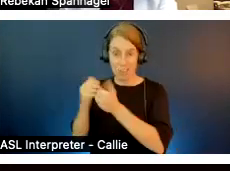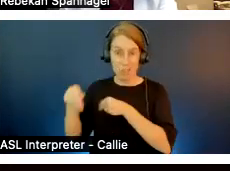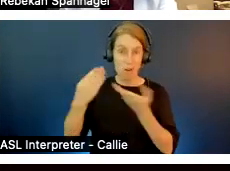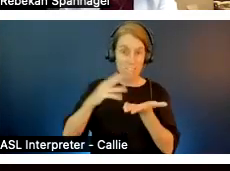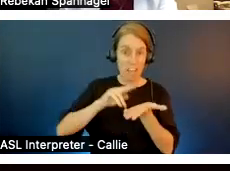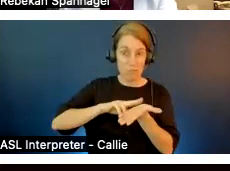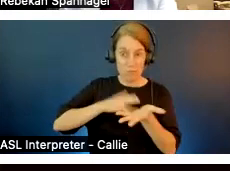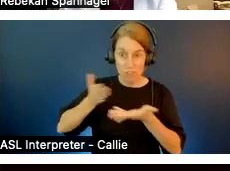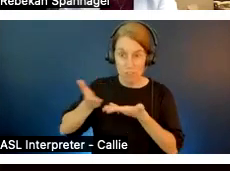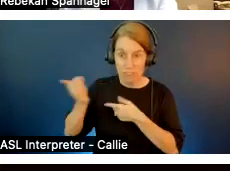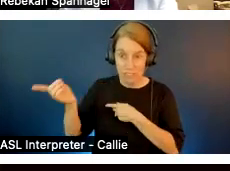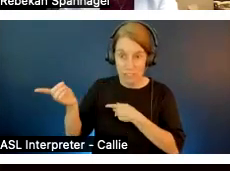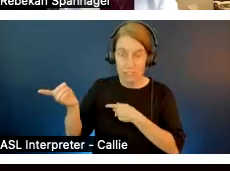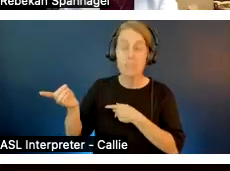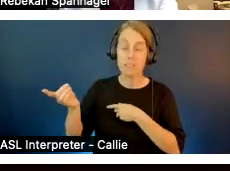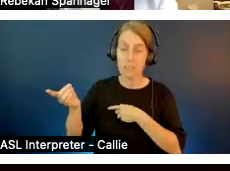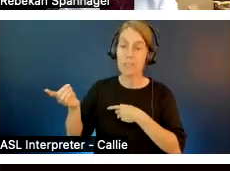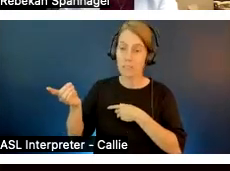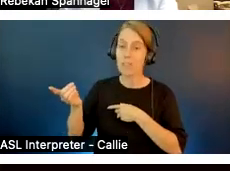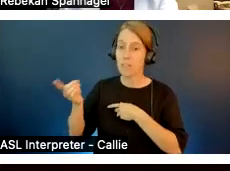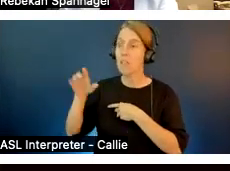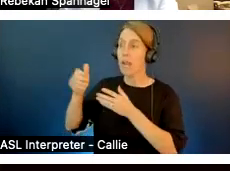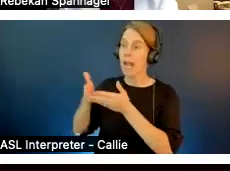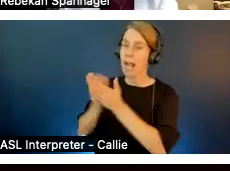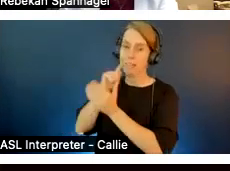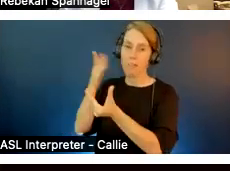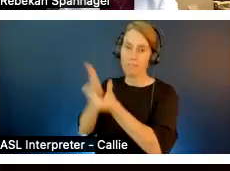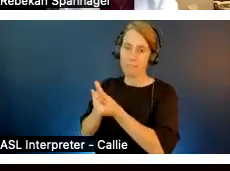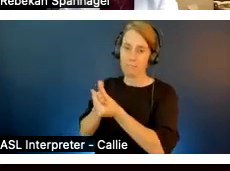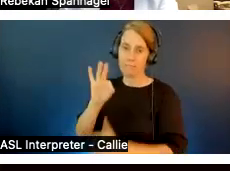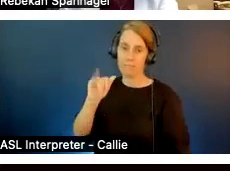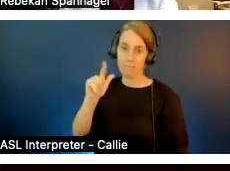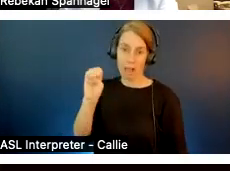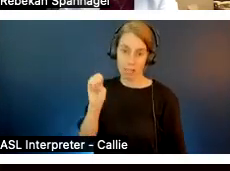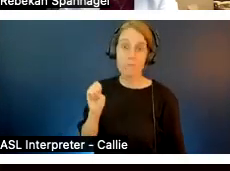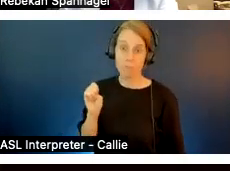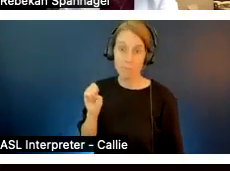make a determination about the change in services or the denial of services you have the right to